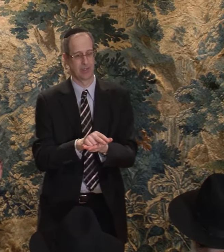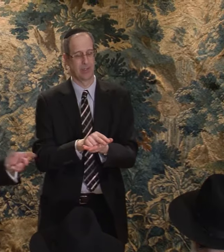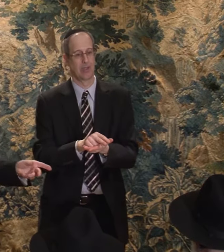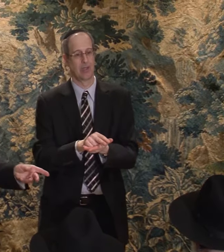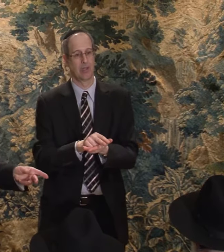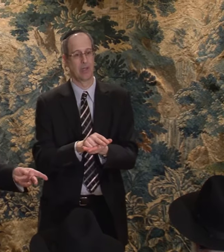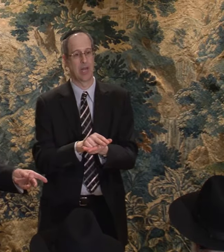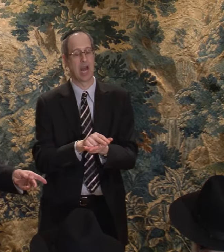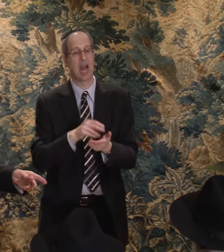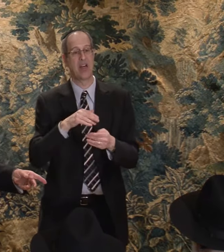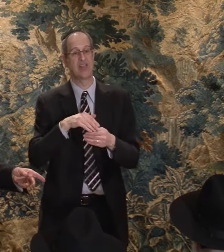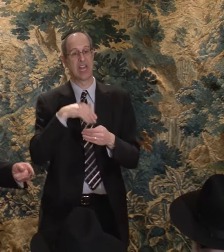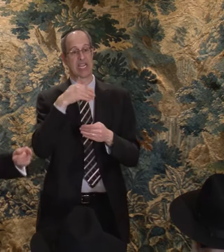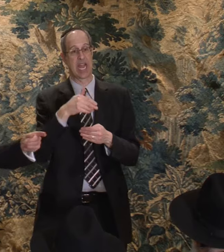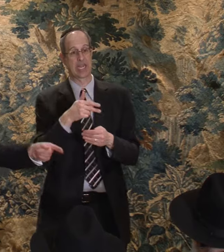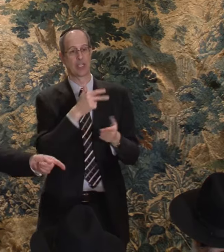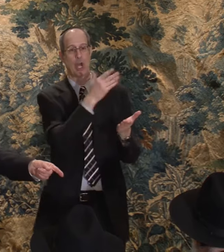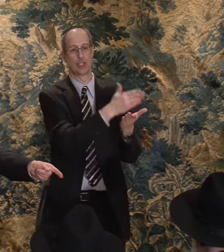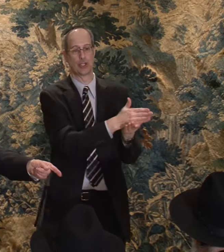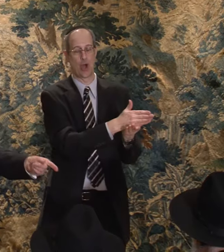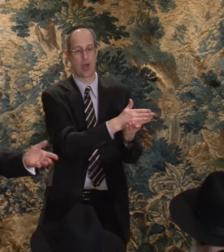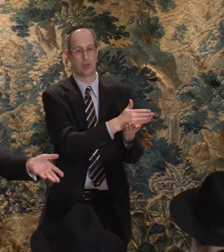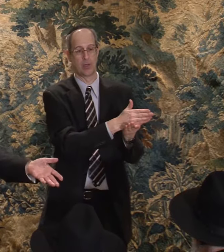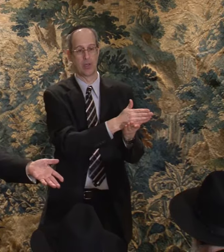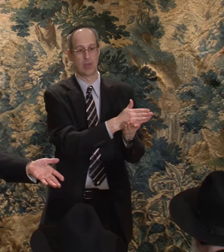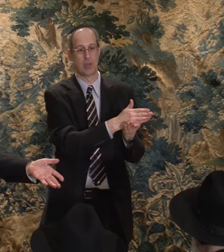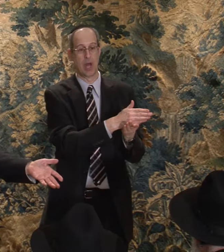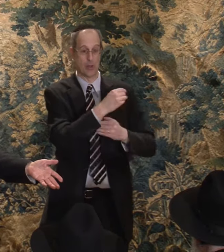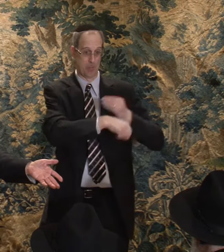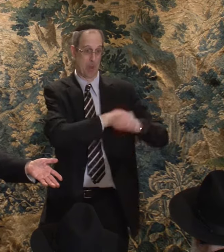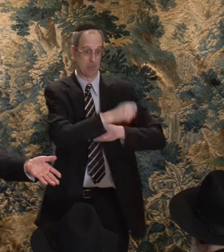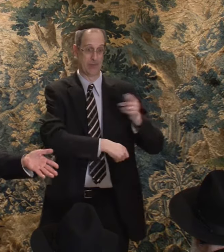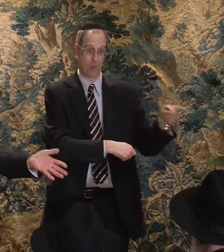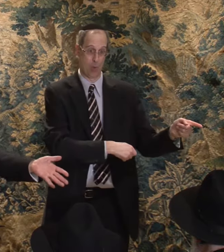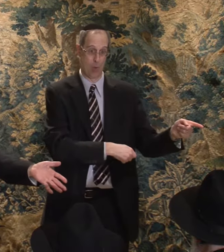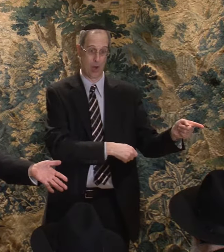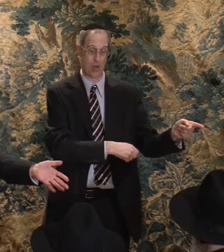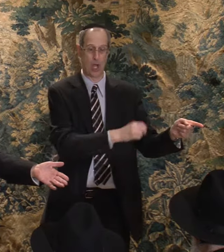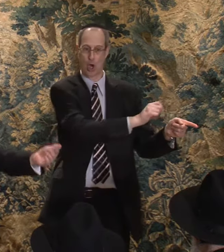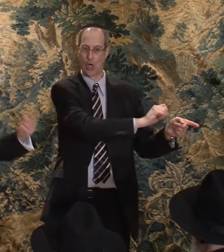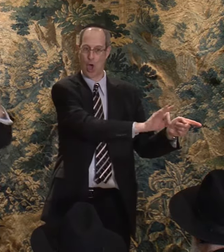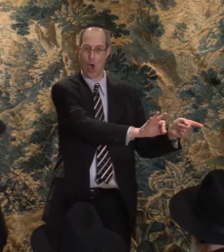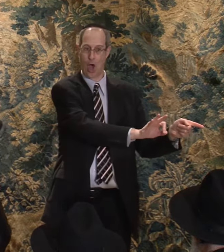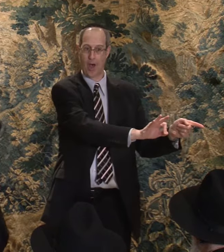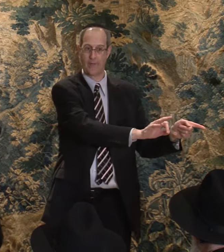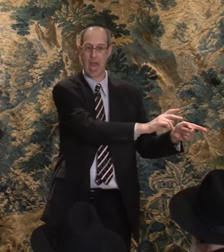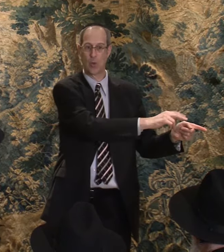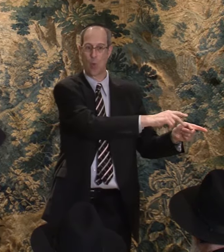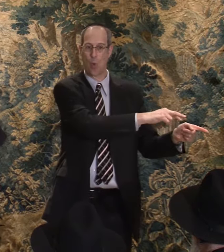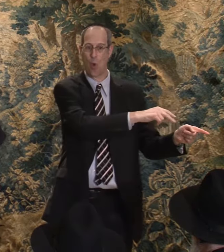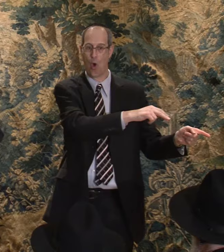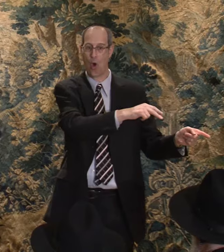next bus stop the boy the bomb it's a boy got off the bus and walked back to